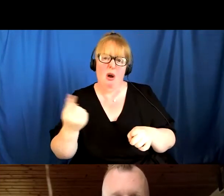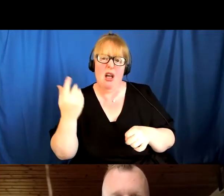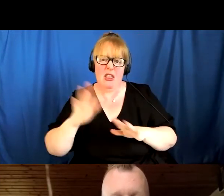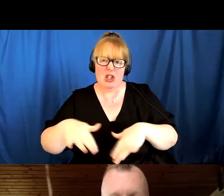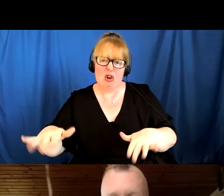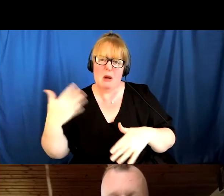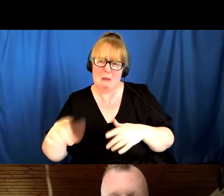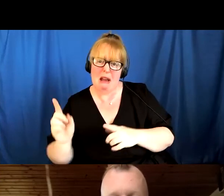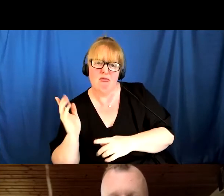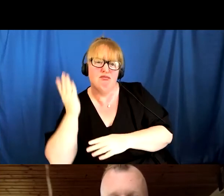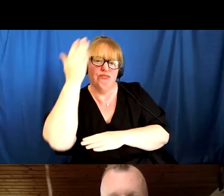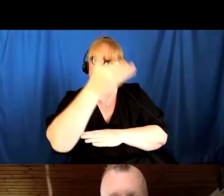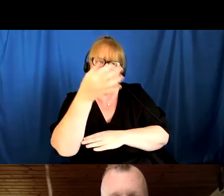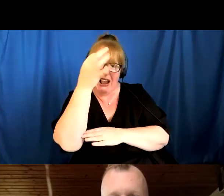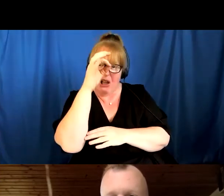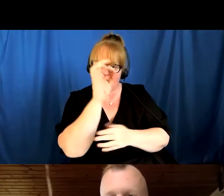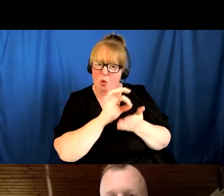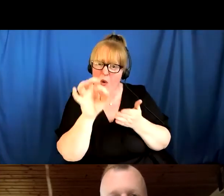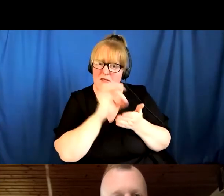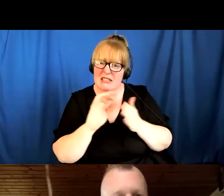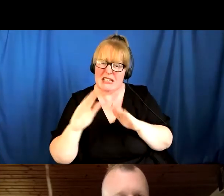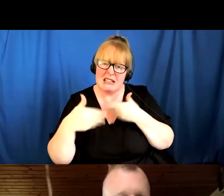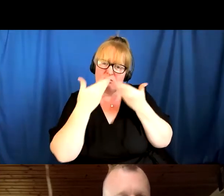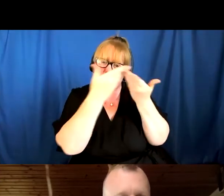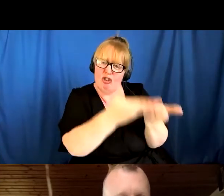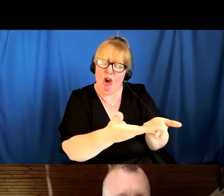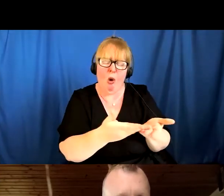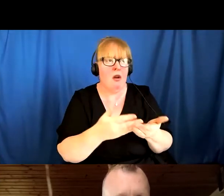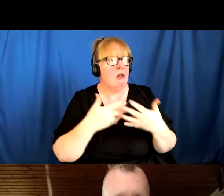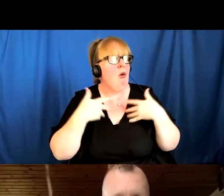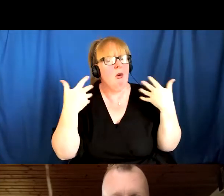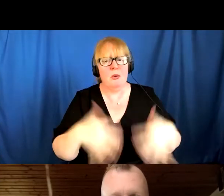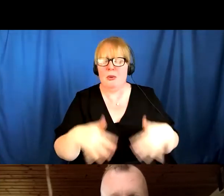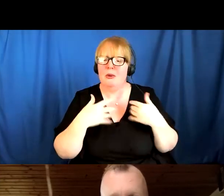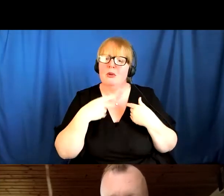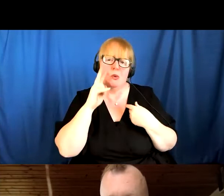And it was just like, absolutely glorious to behold, these kids just like